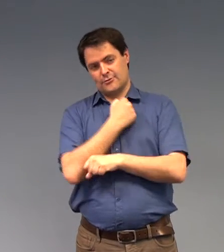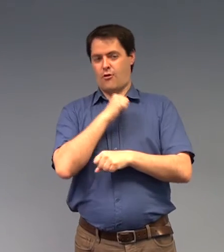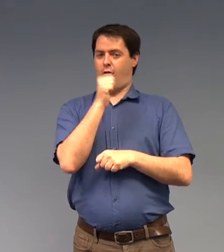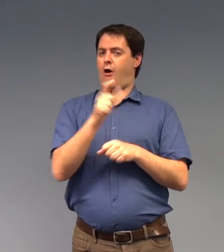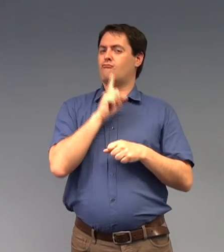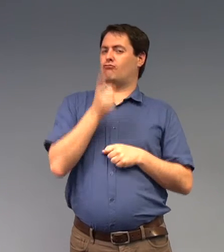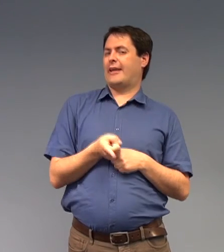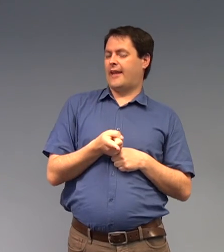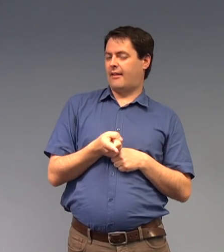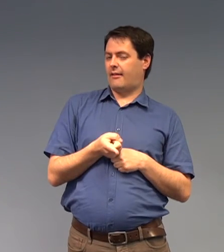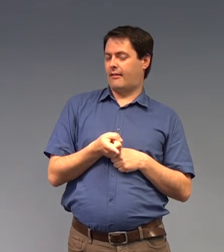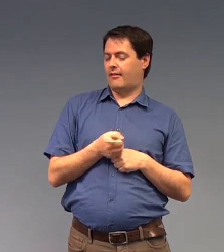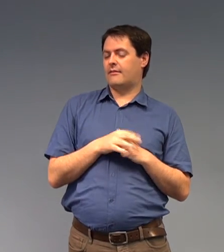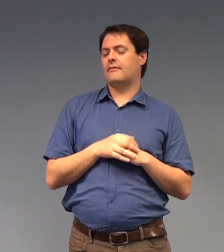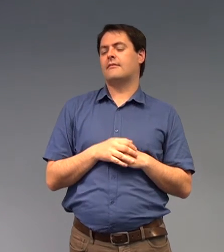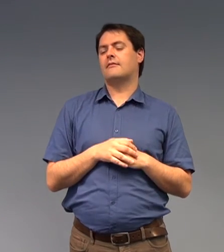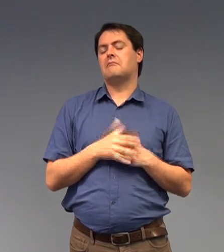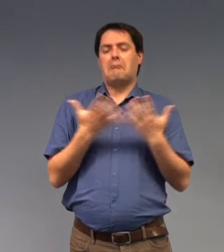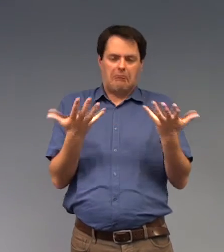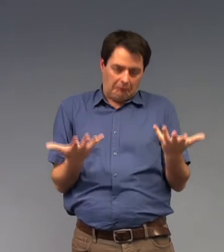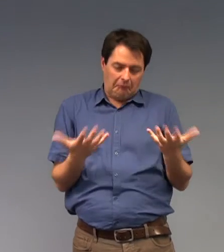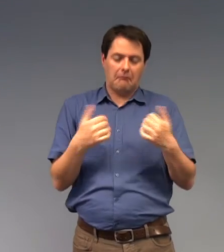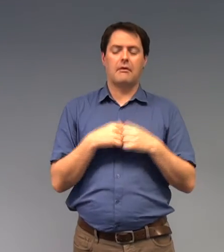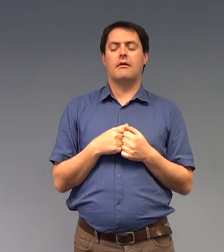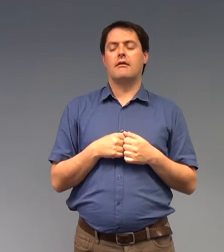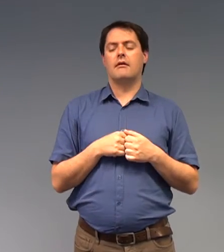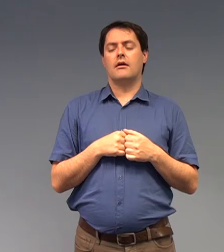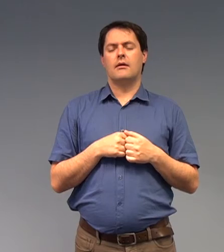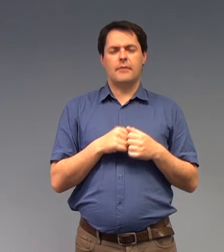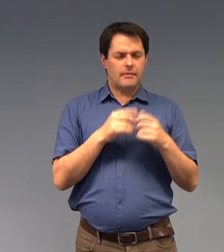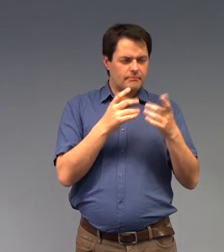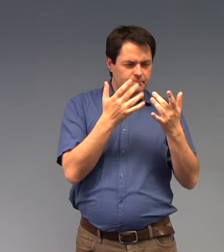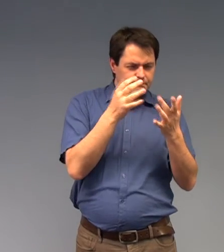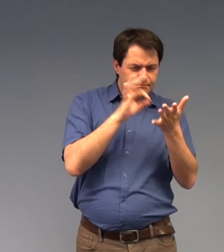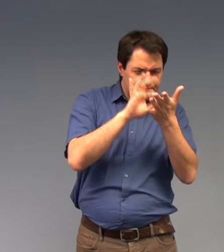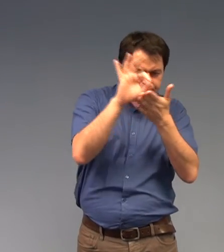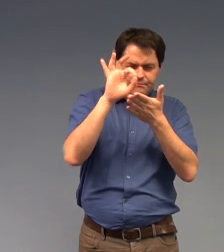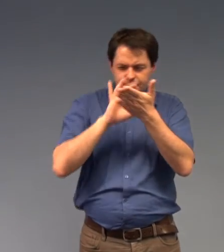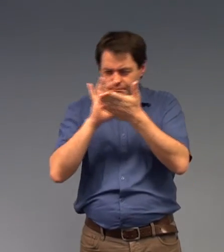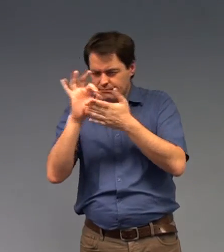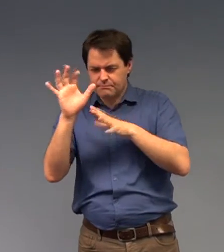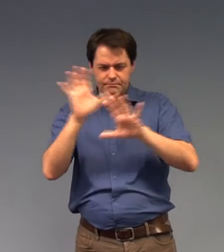it was nice because all of the people were using the same script. But of course, it's not a real situation.